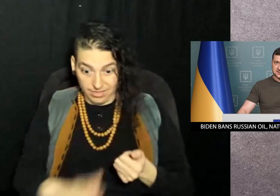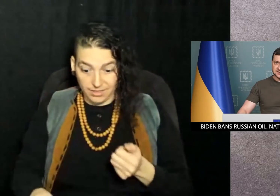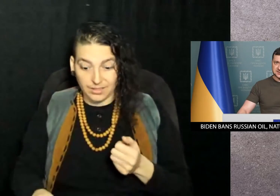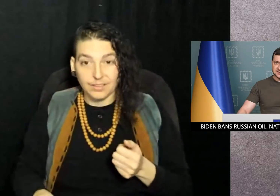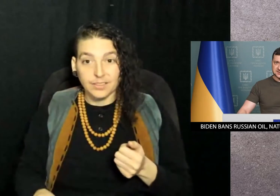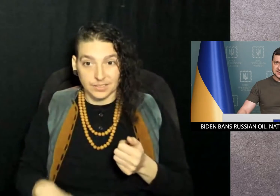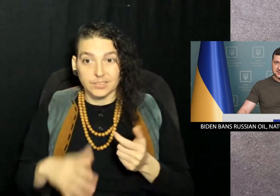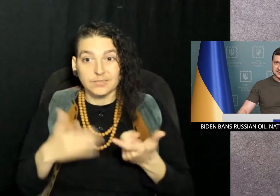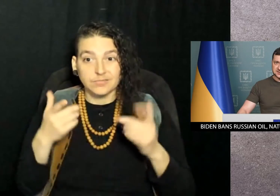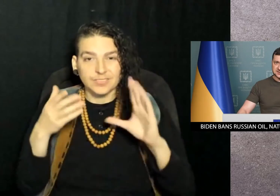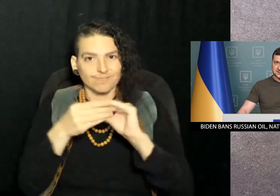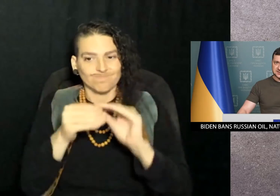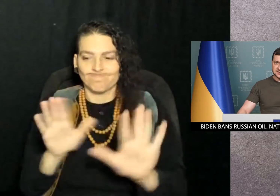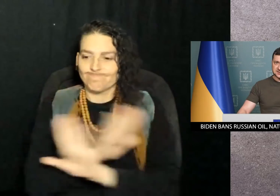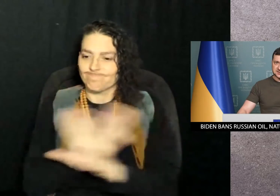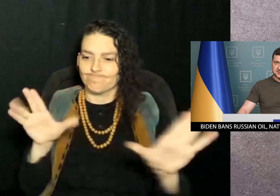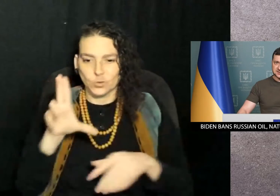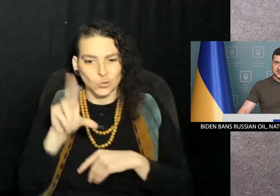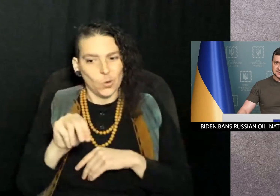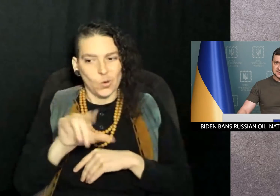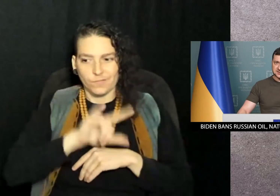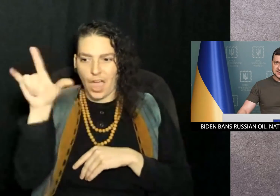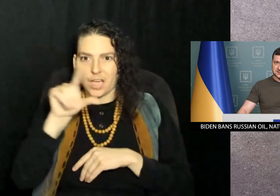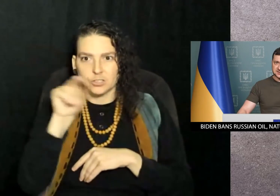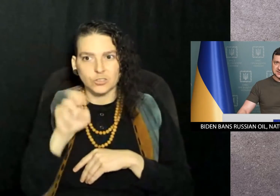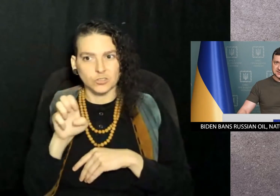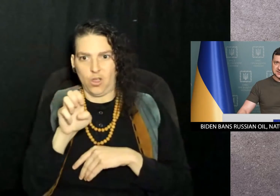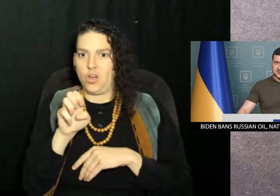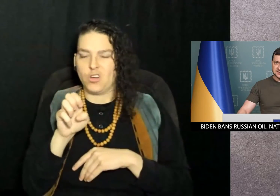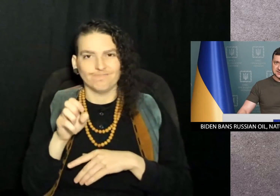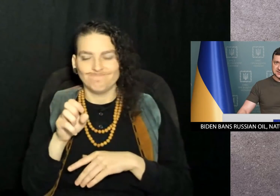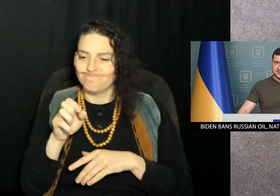but both Biden and NATO allies say a no-fly zone